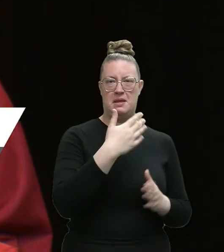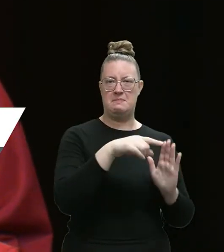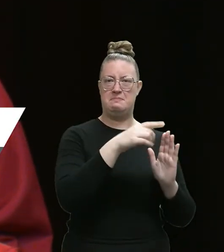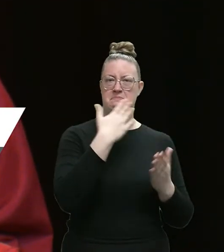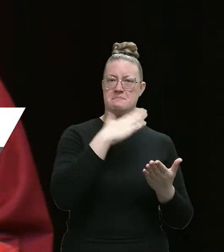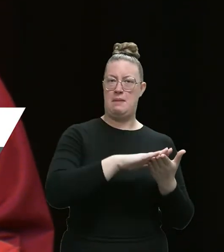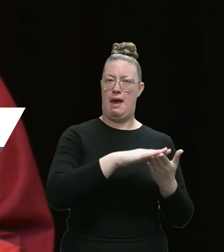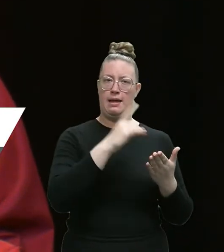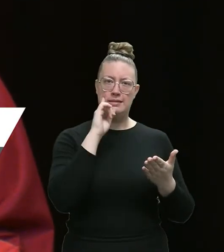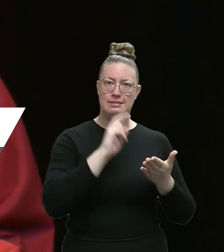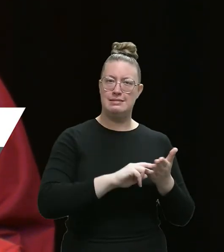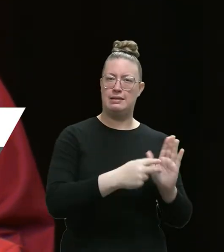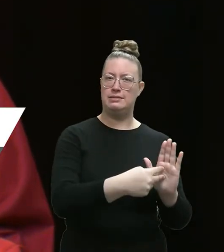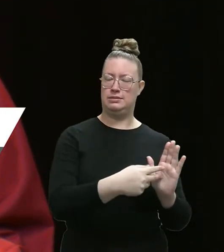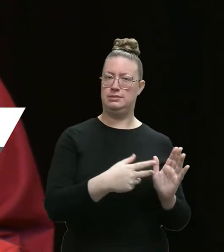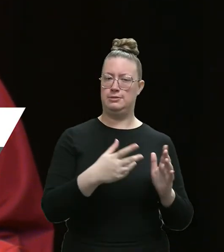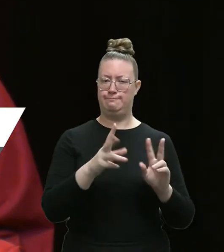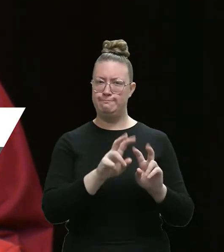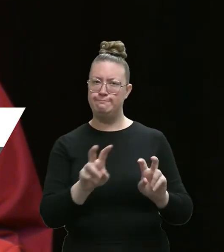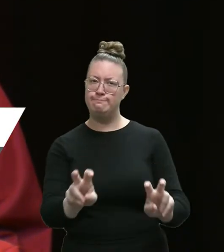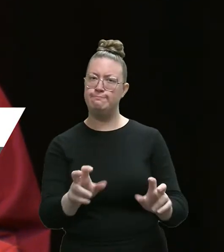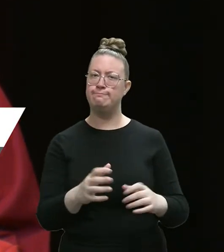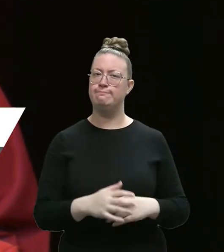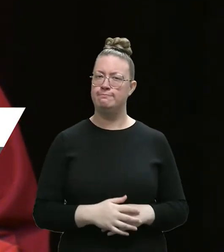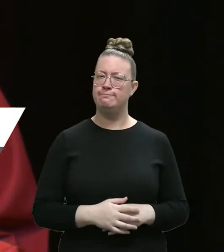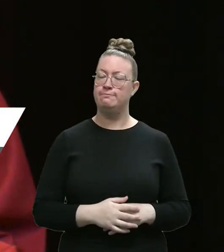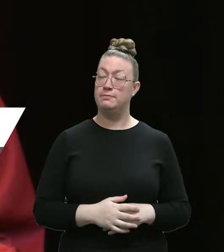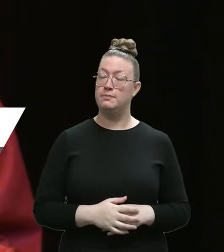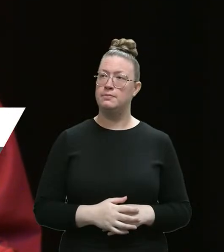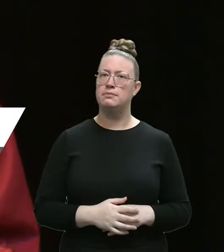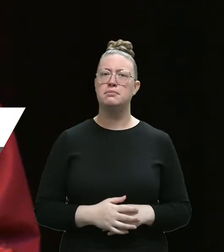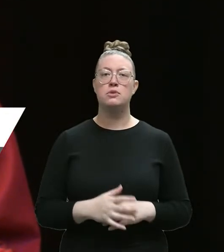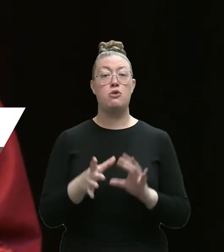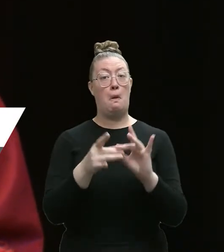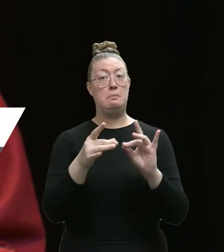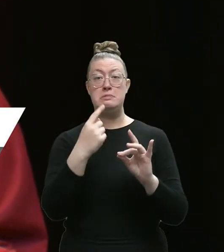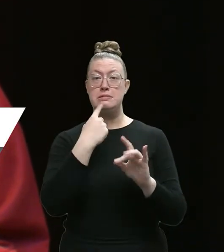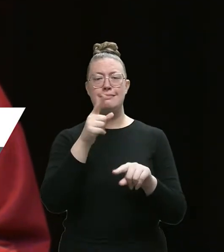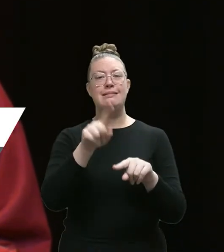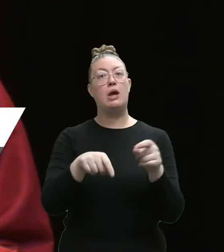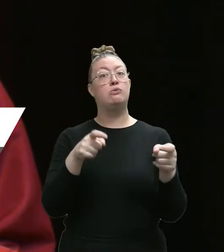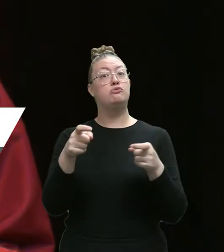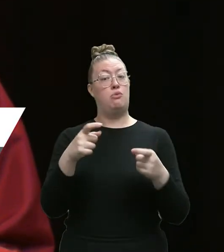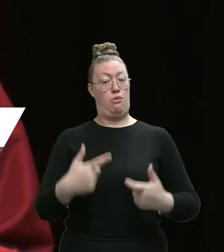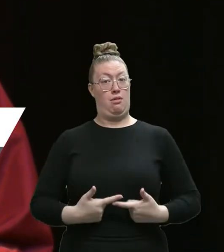would embark on your journey. They would be the first thing to move. So as you grab your degree, think that you are our cardinal